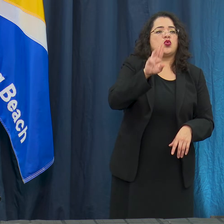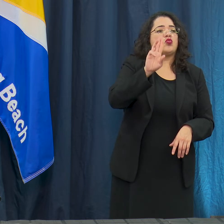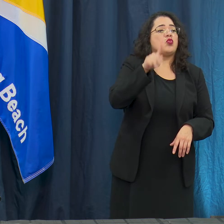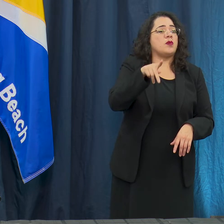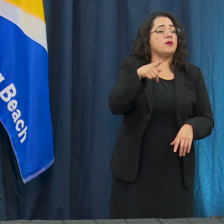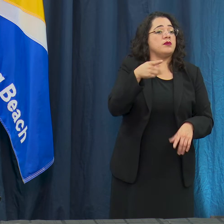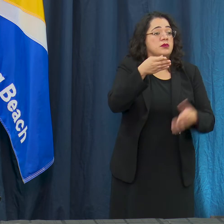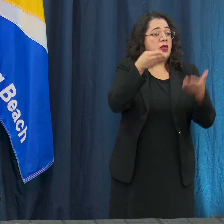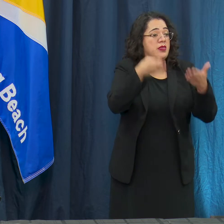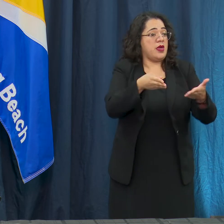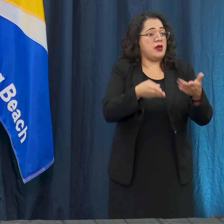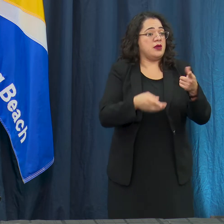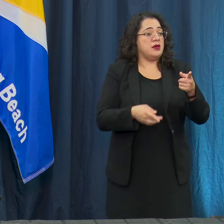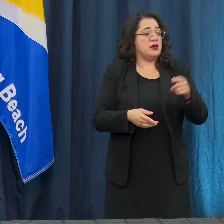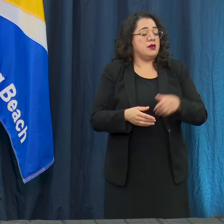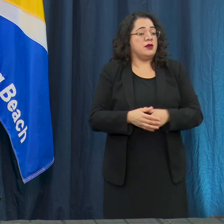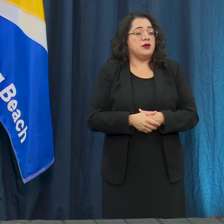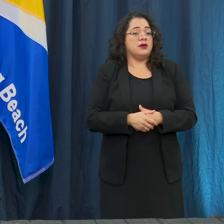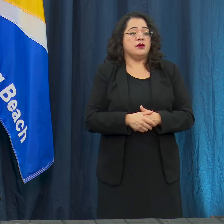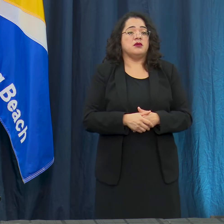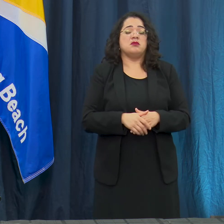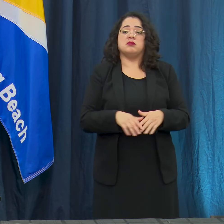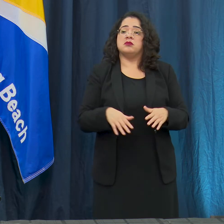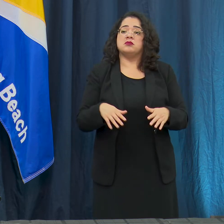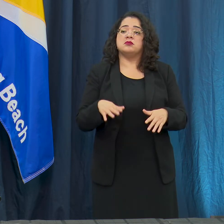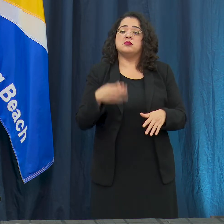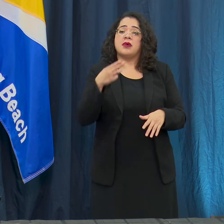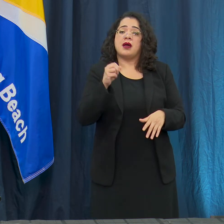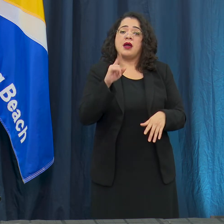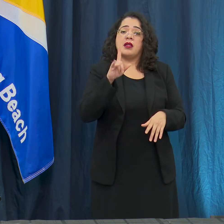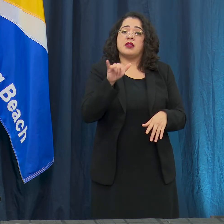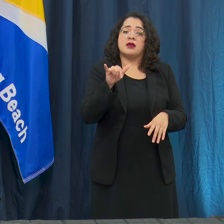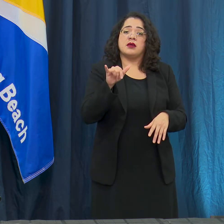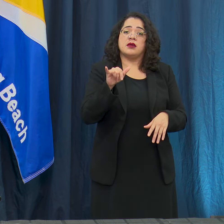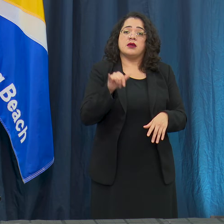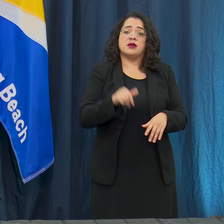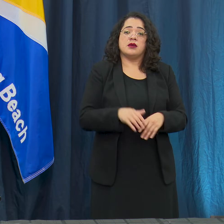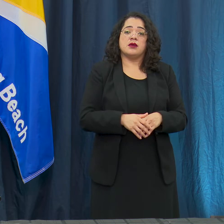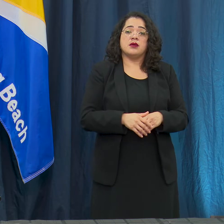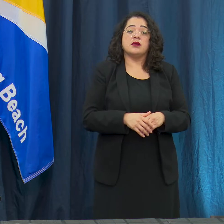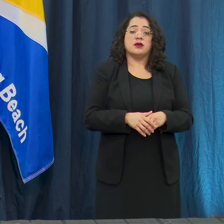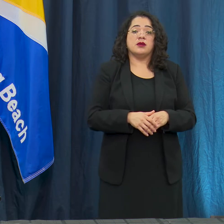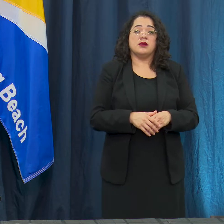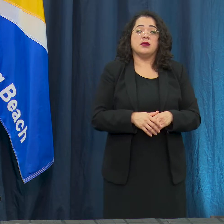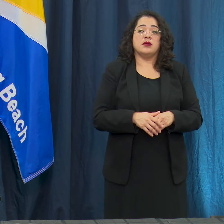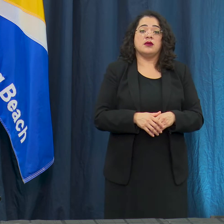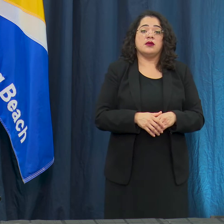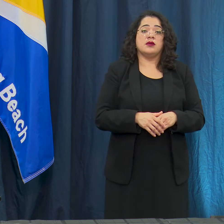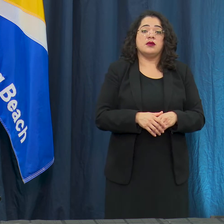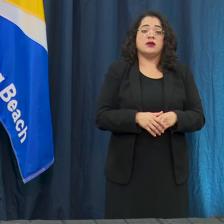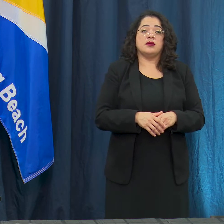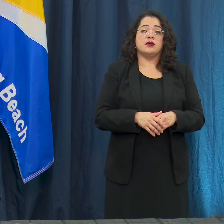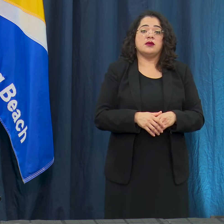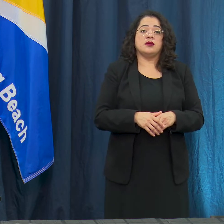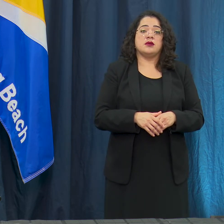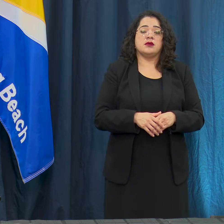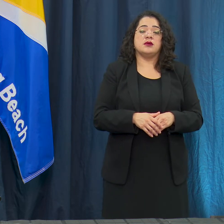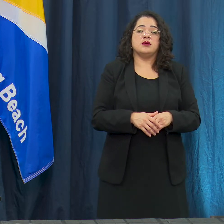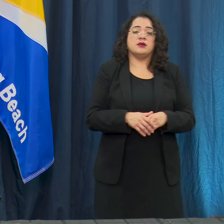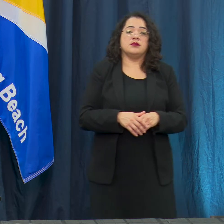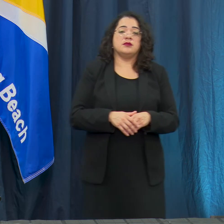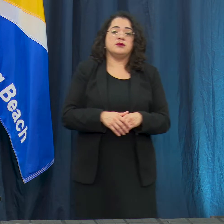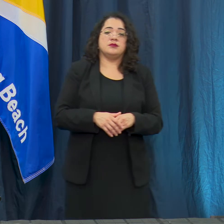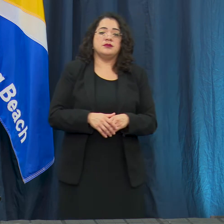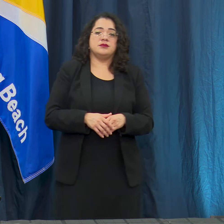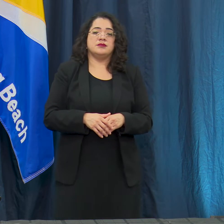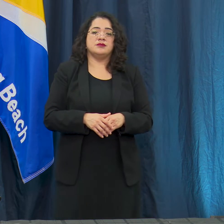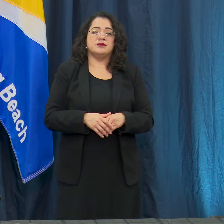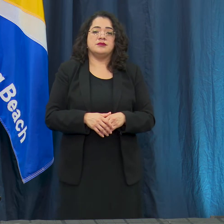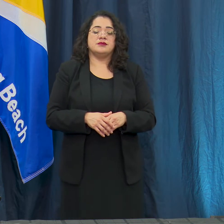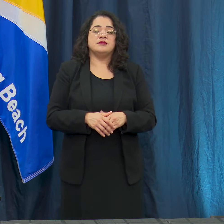Hailey? We'll move on and see if we can get Haley back. We'll move on